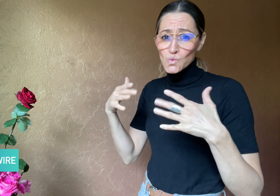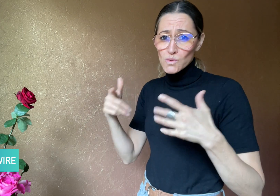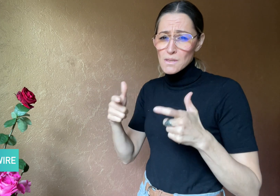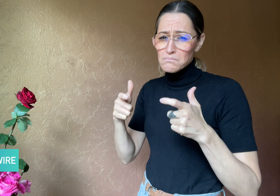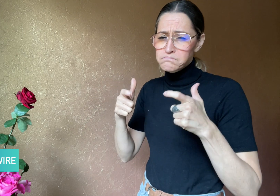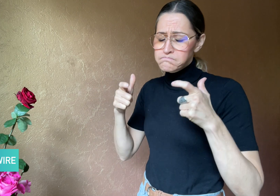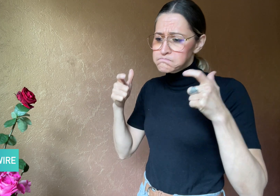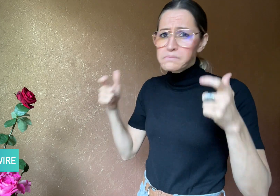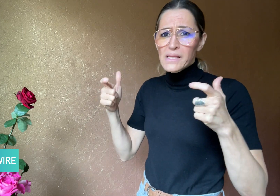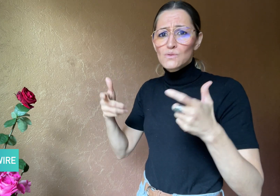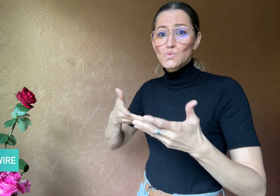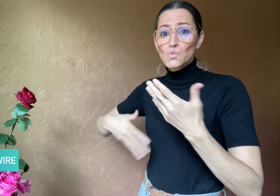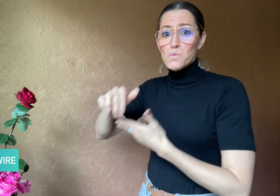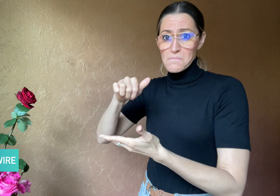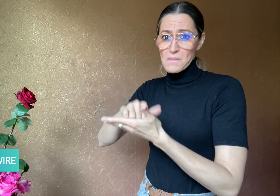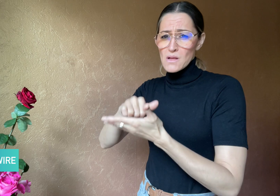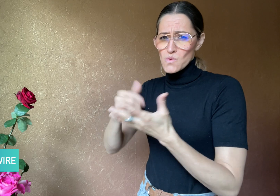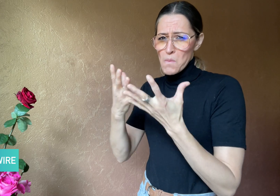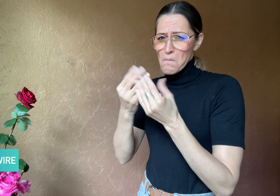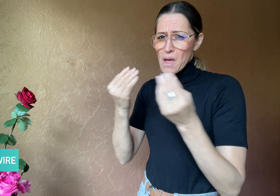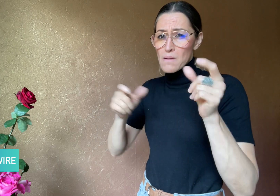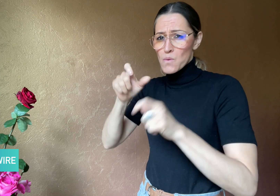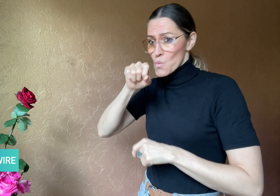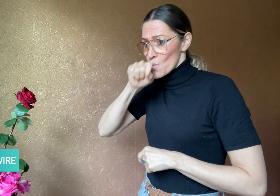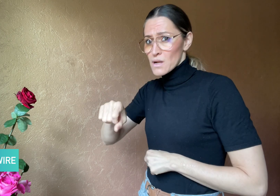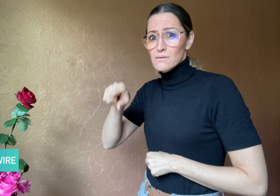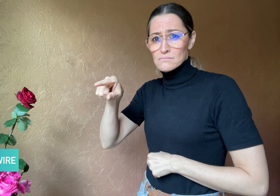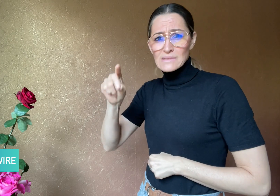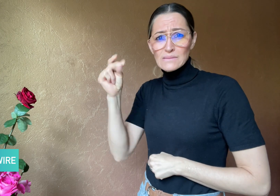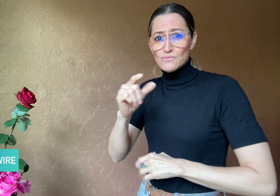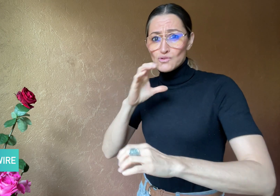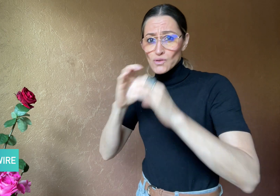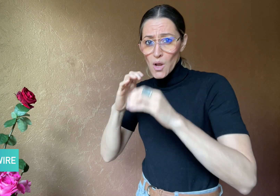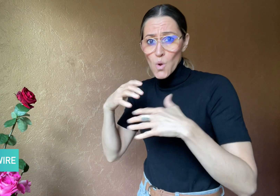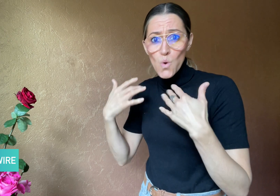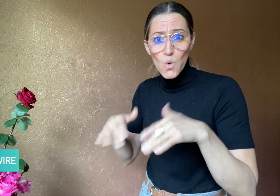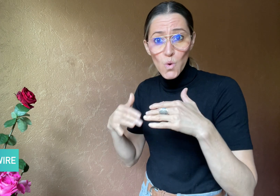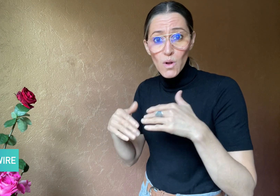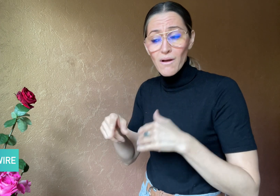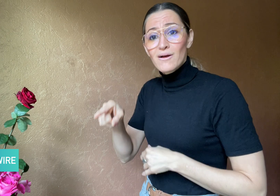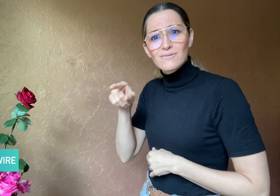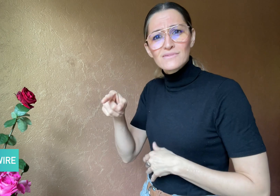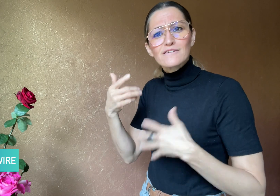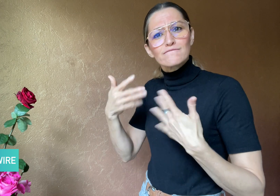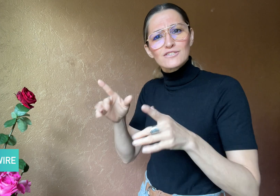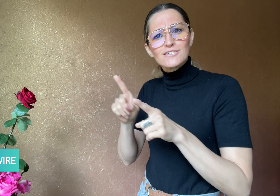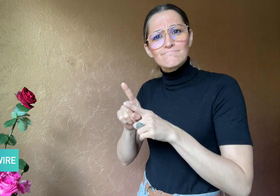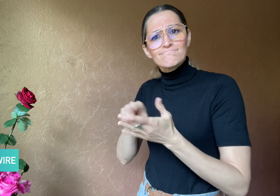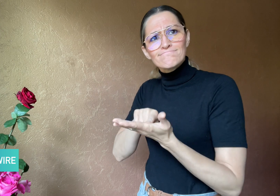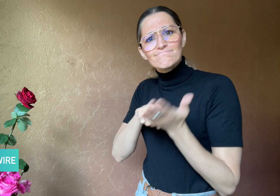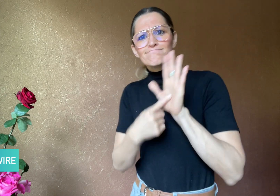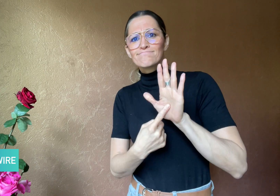Being a major social media platform, Snapchat has set